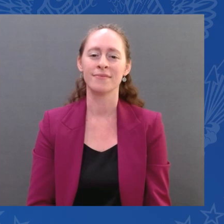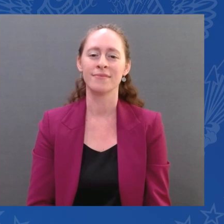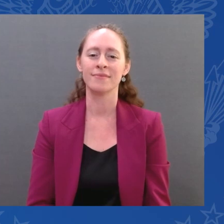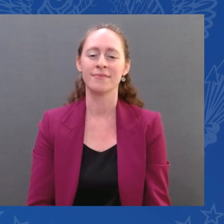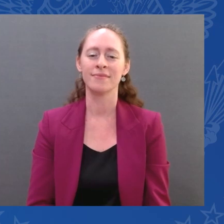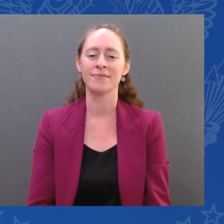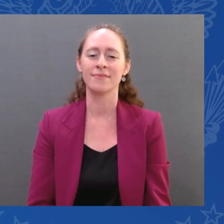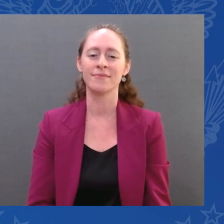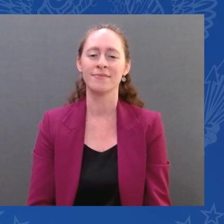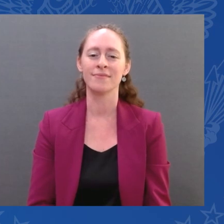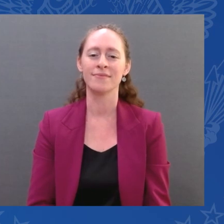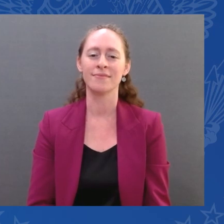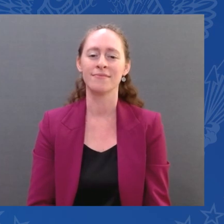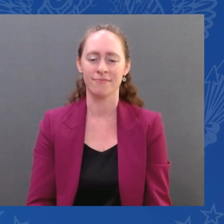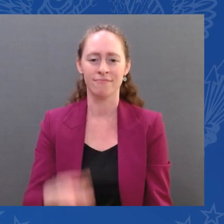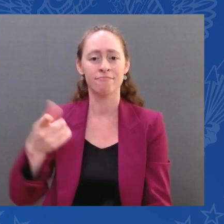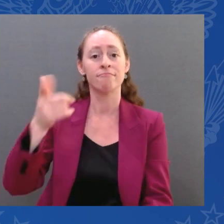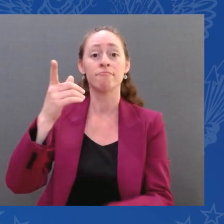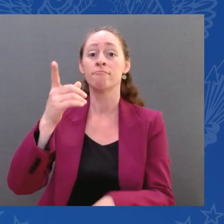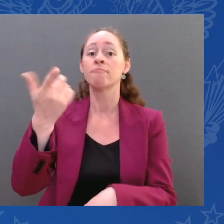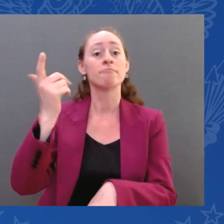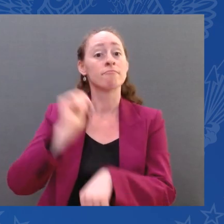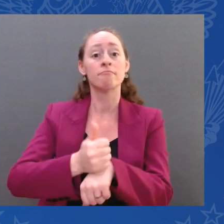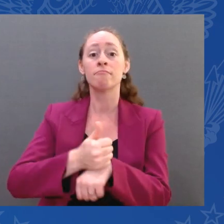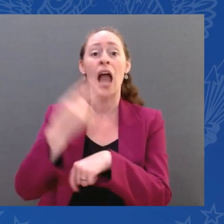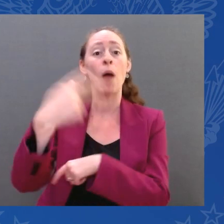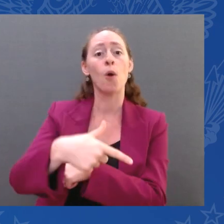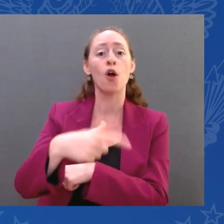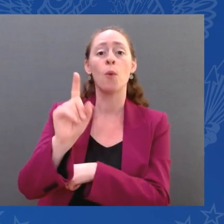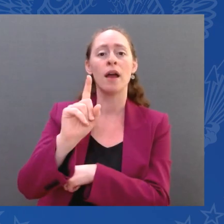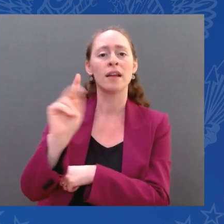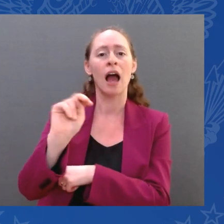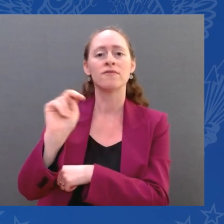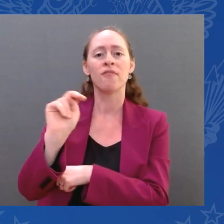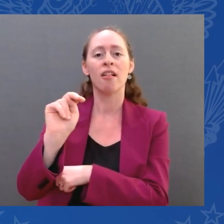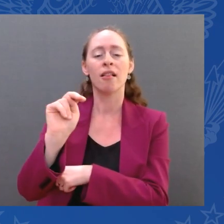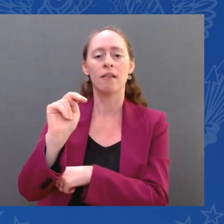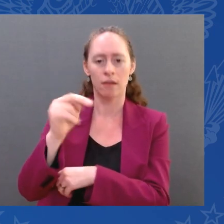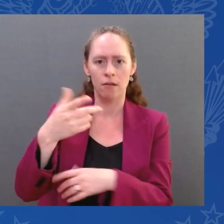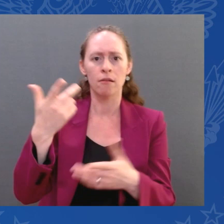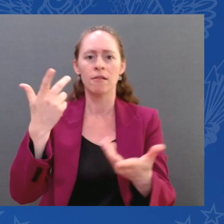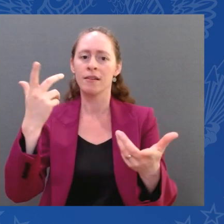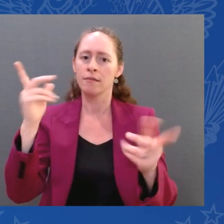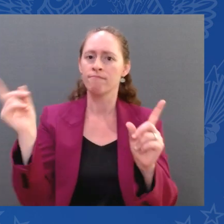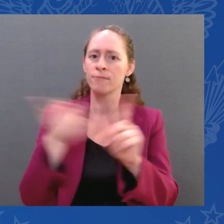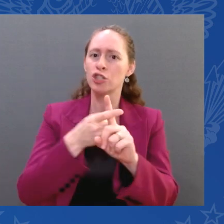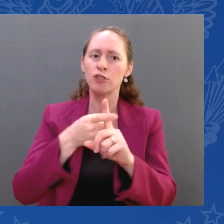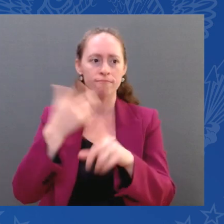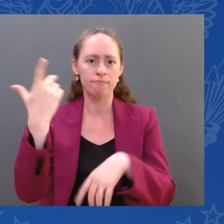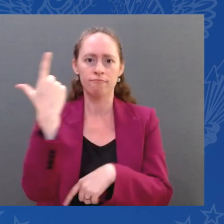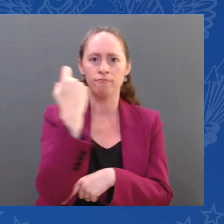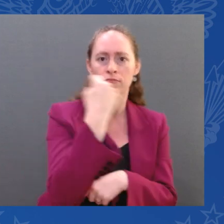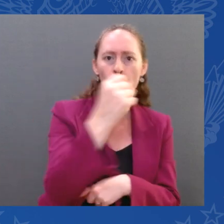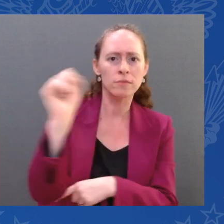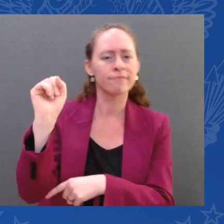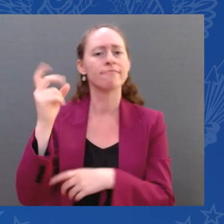she called for a nonviolent movement across Alabama that planted the seeds, became the Selma campaign two years later,